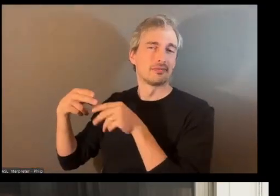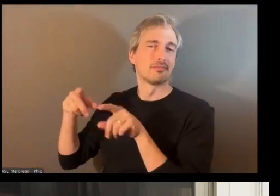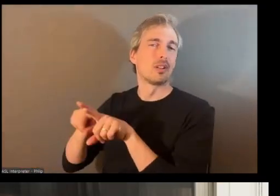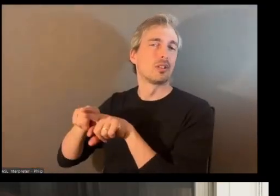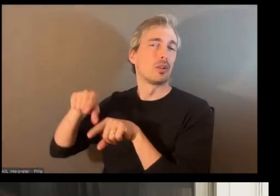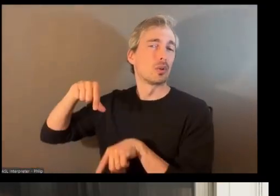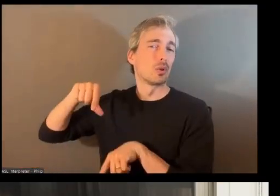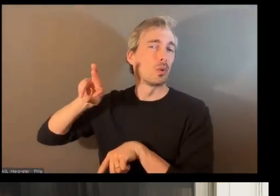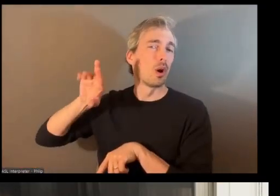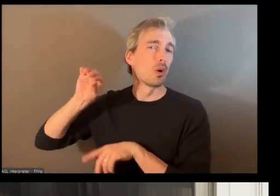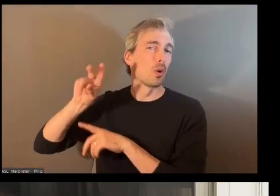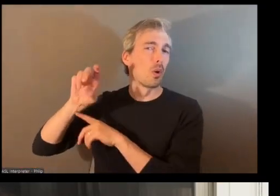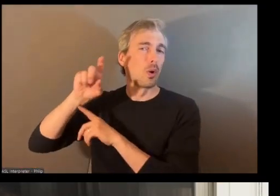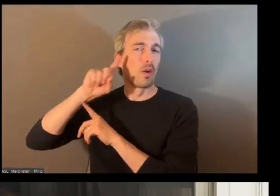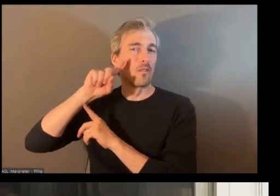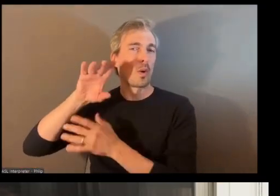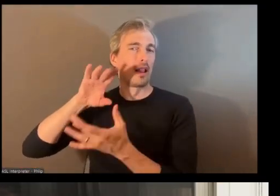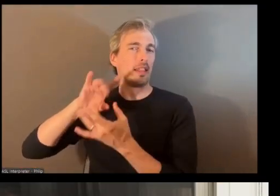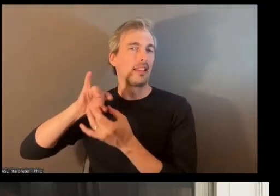There is a very royal cat here.